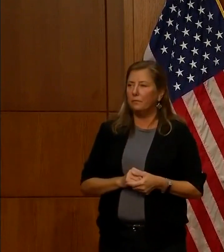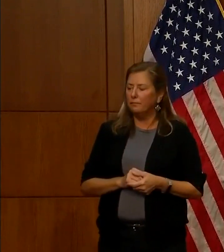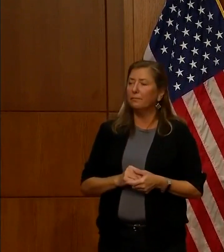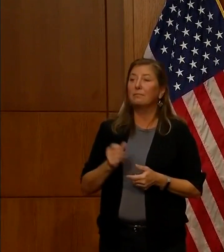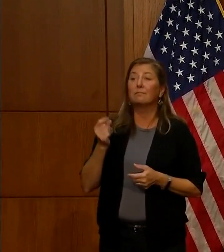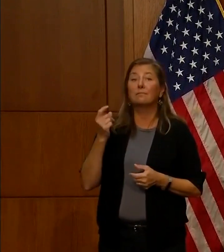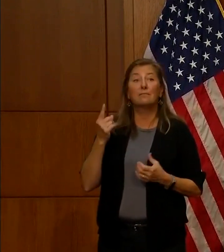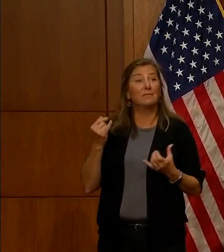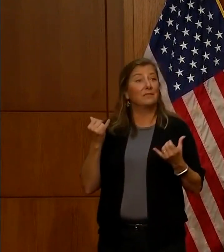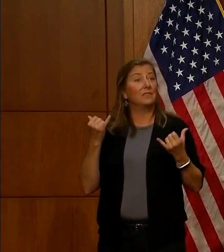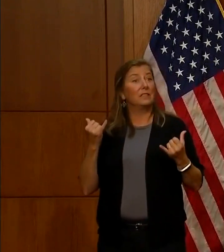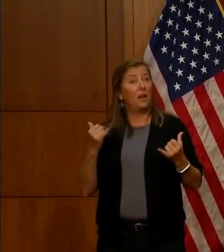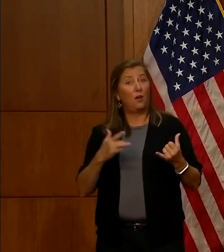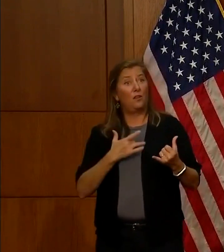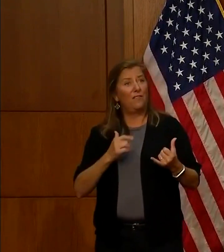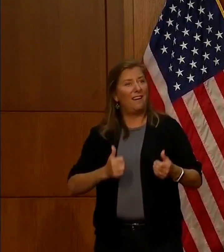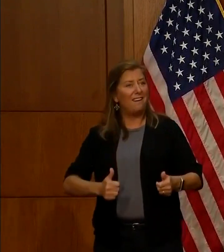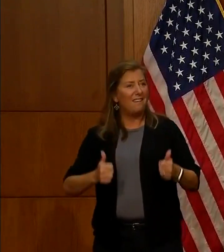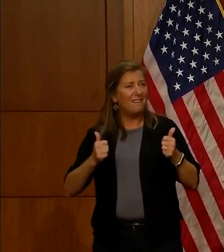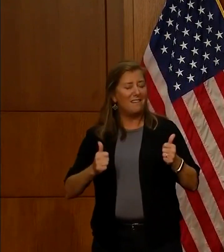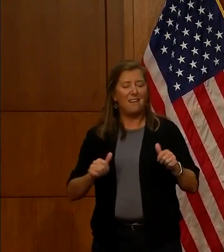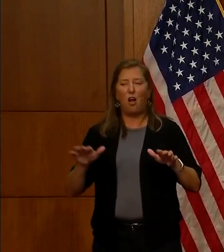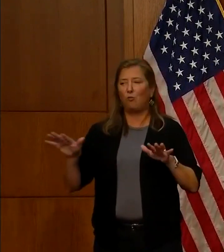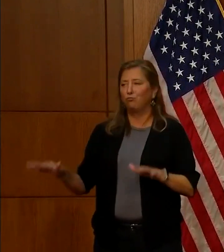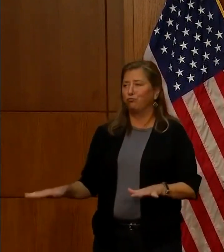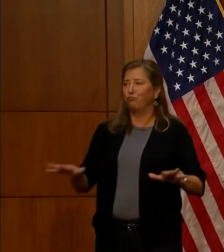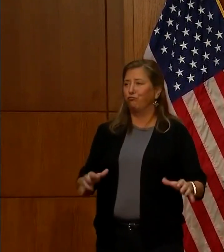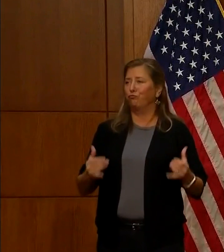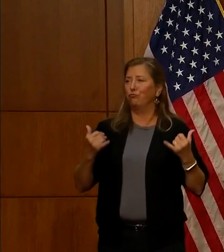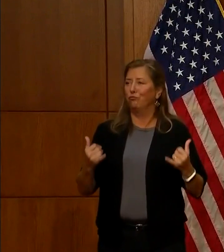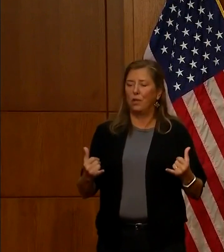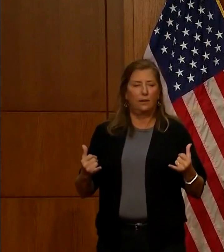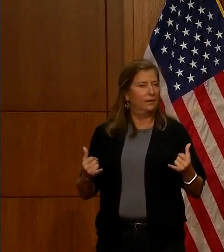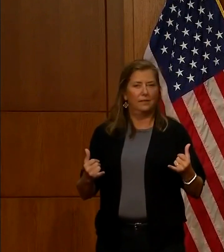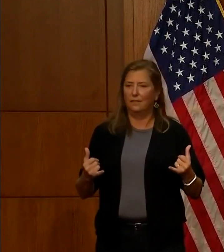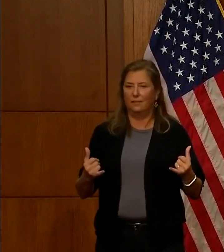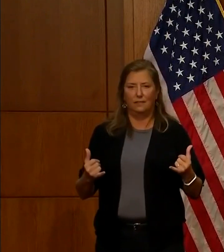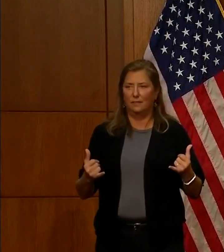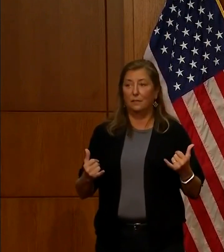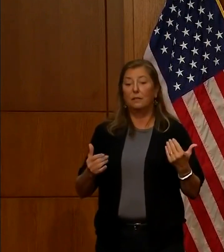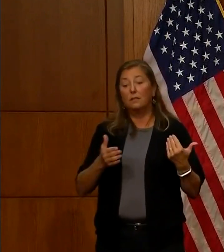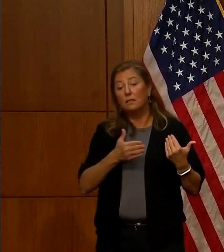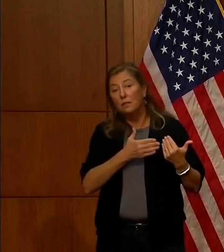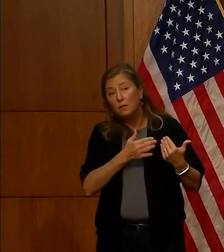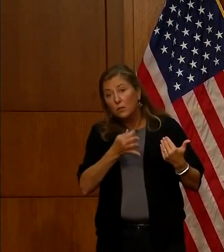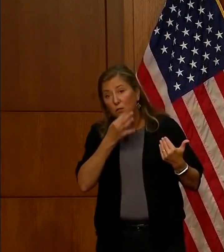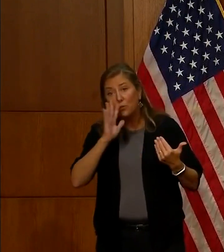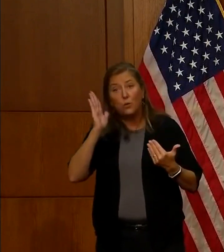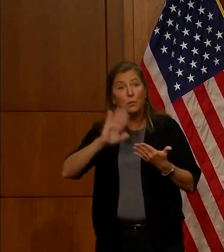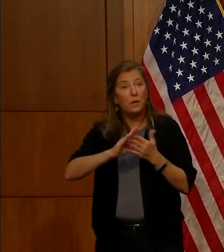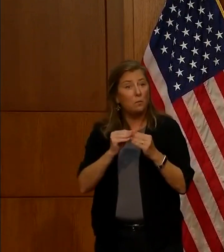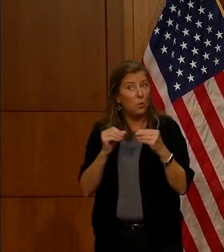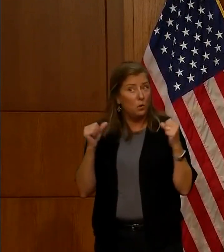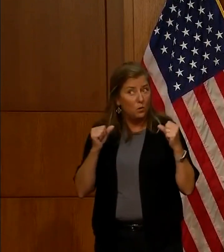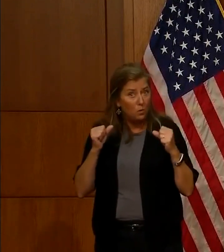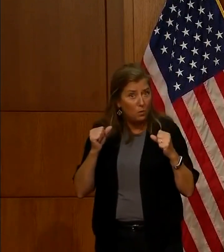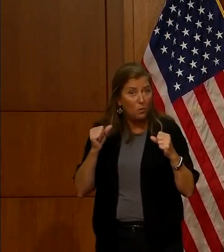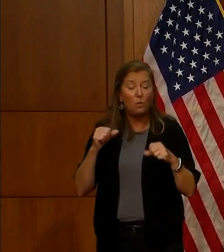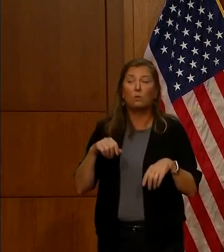STARTING TO RISE. BUT NOW IS NOT A TIME TO GET COMPLACENT.